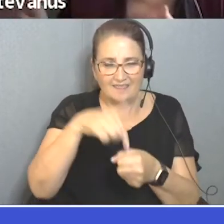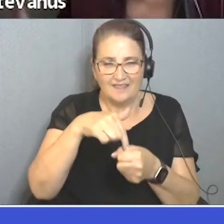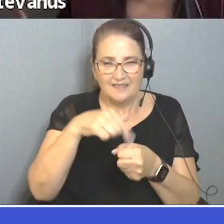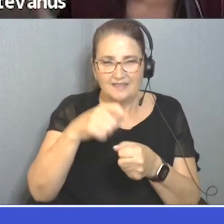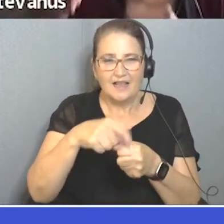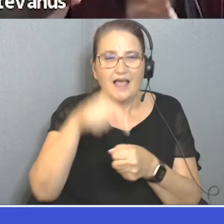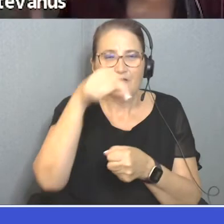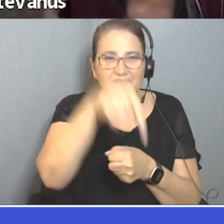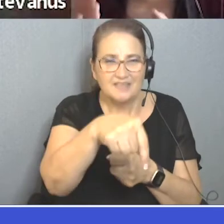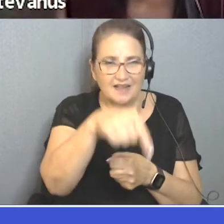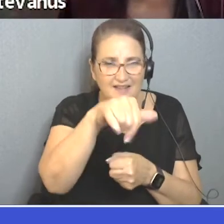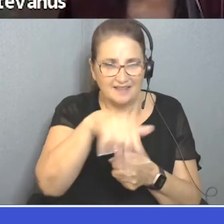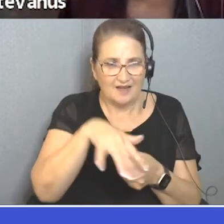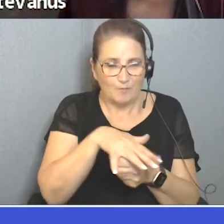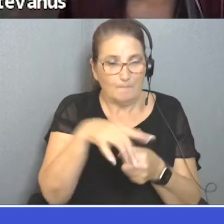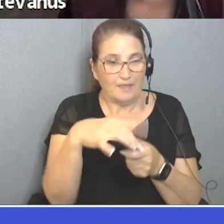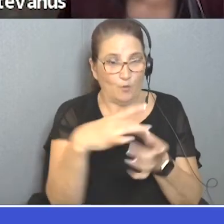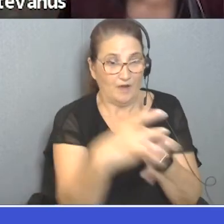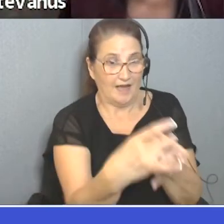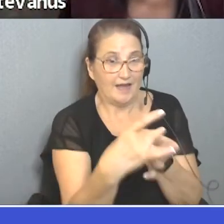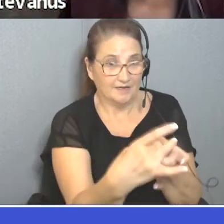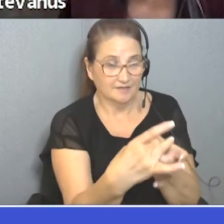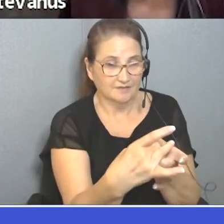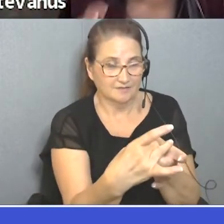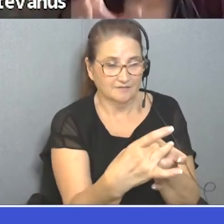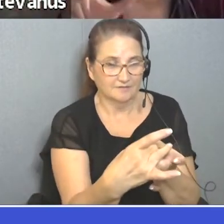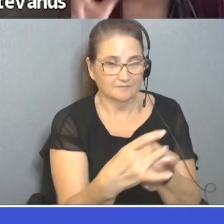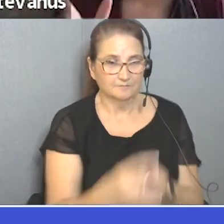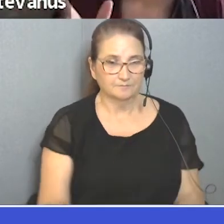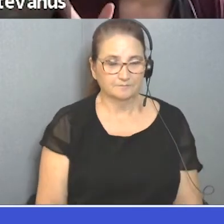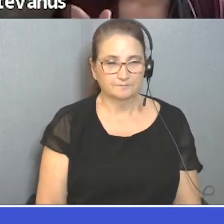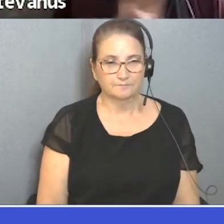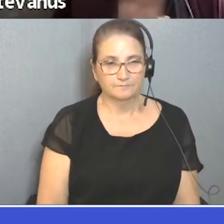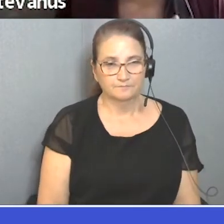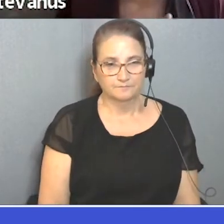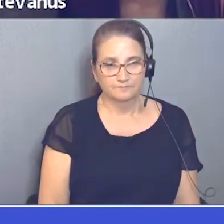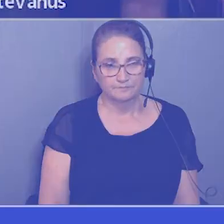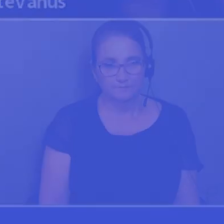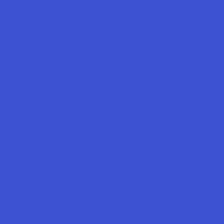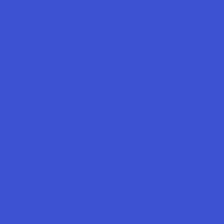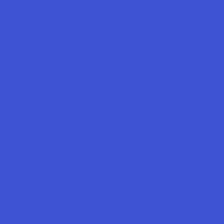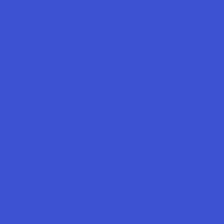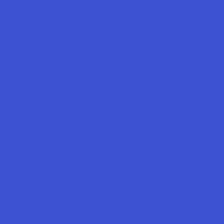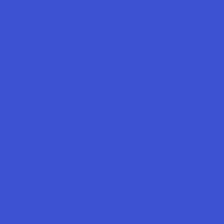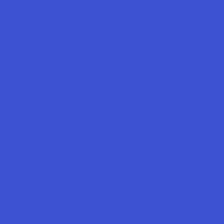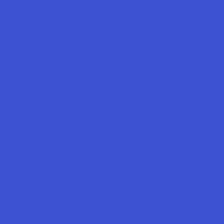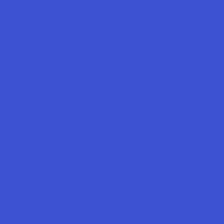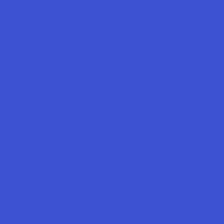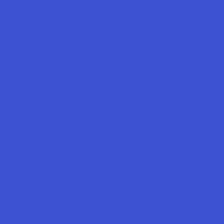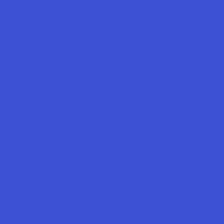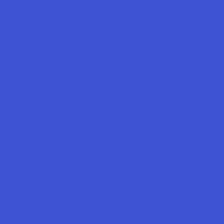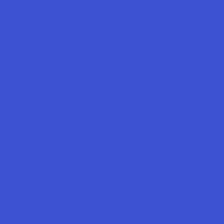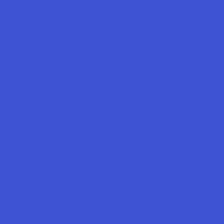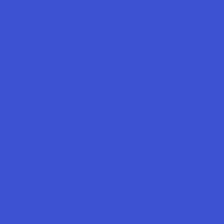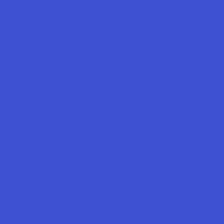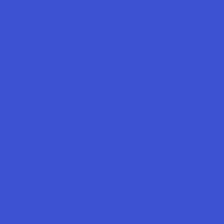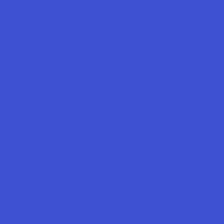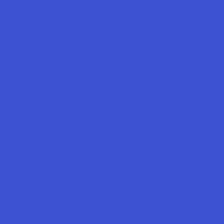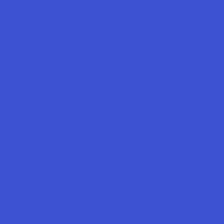outside the most immediate area of opportunity. But it's related.